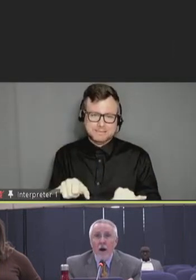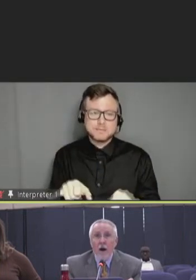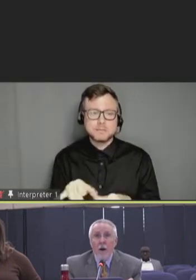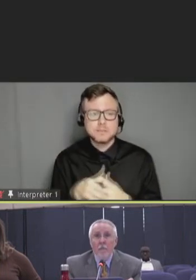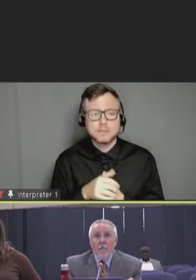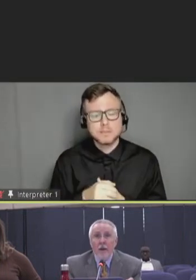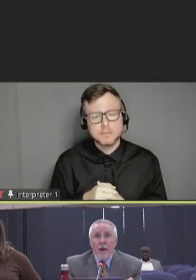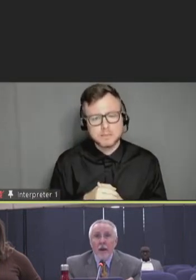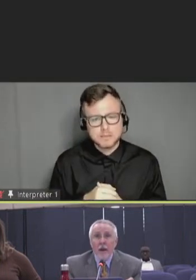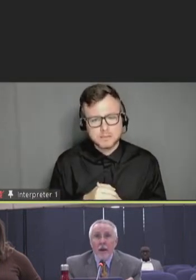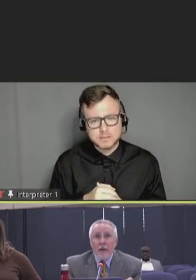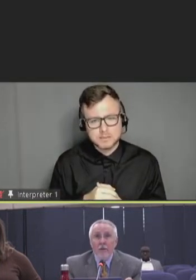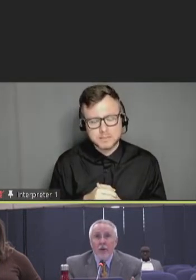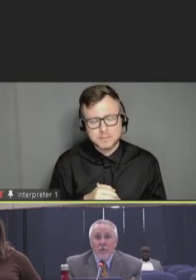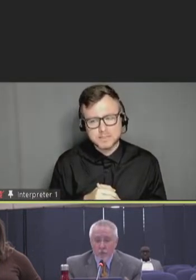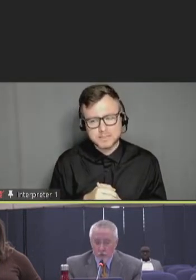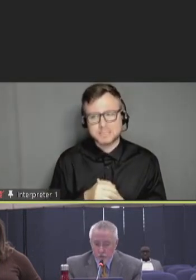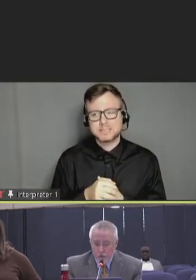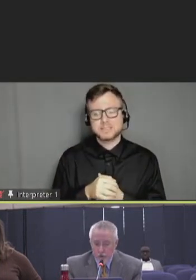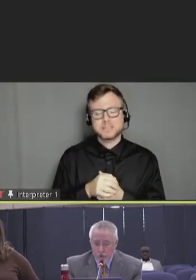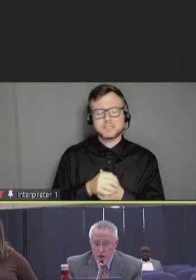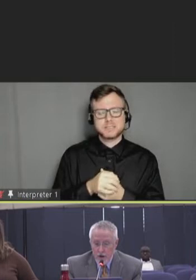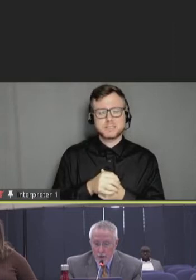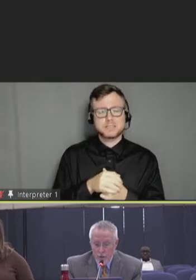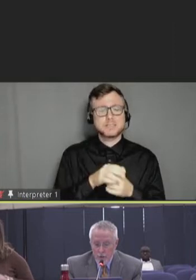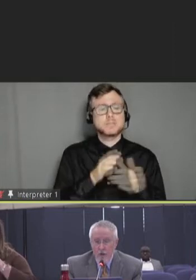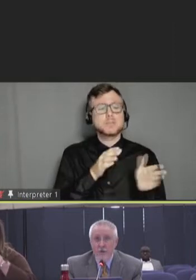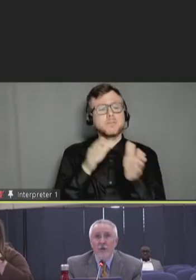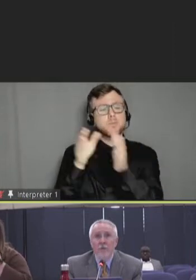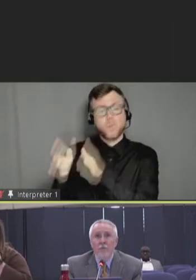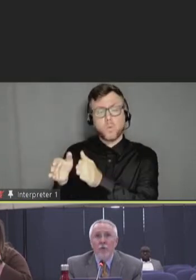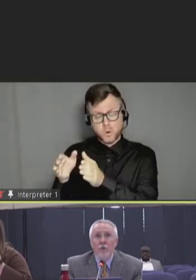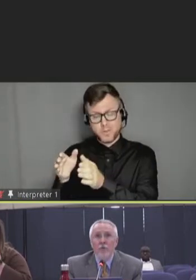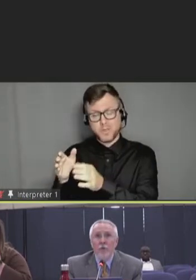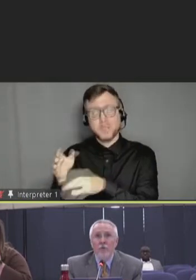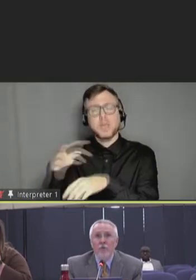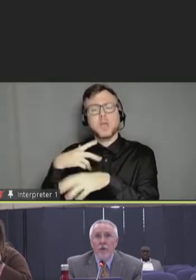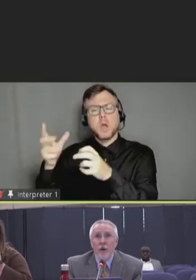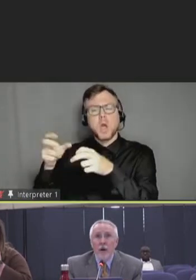And over to the opportunities and improvements.